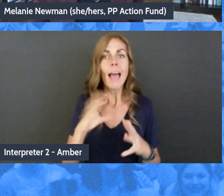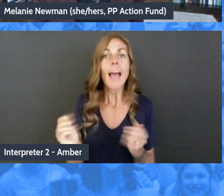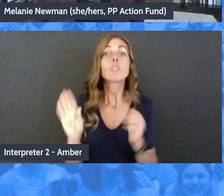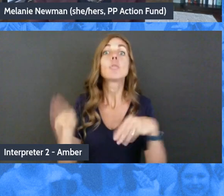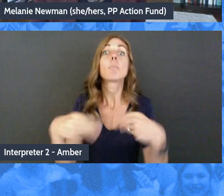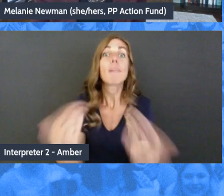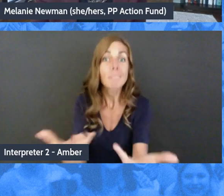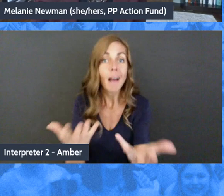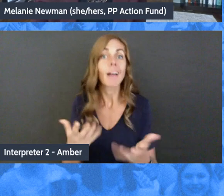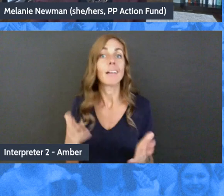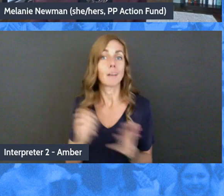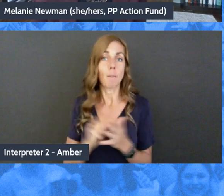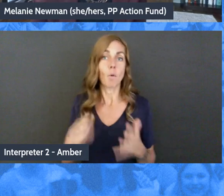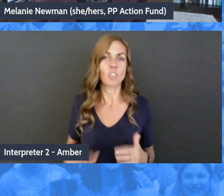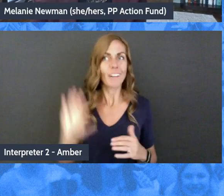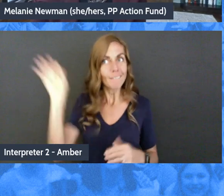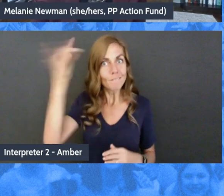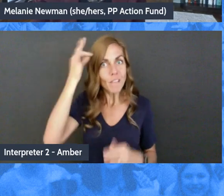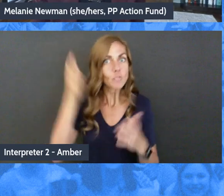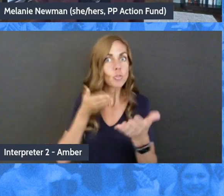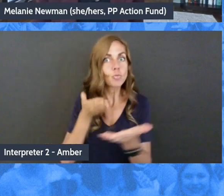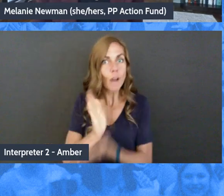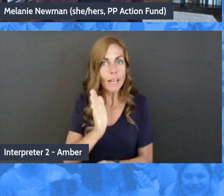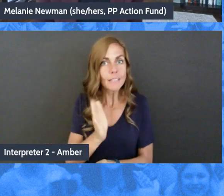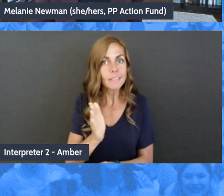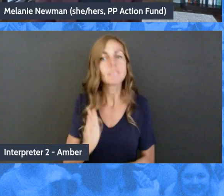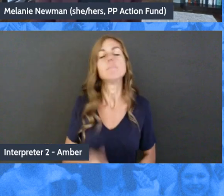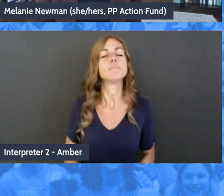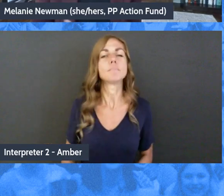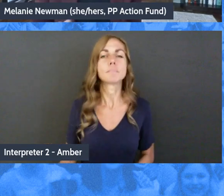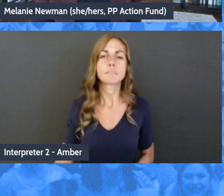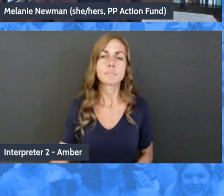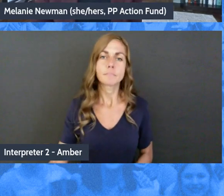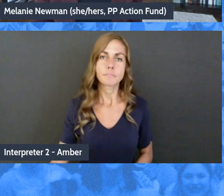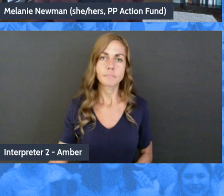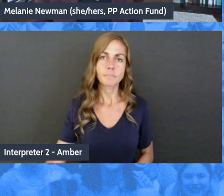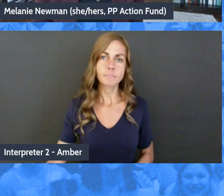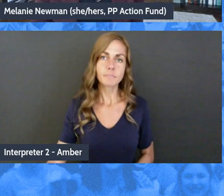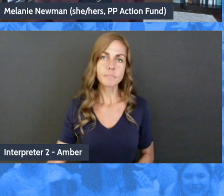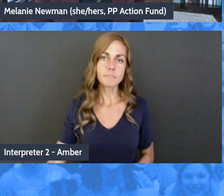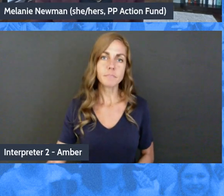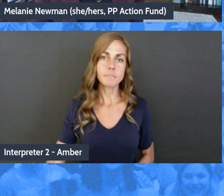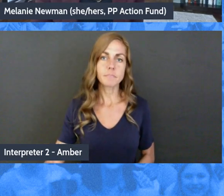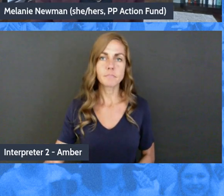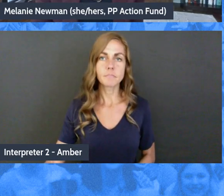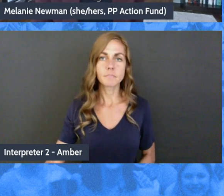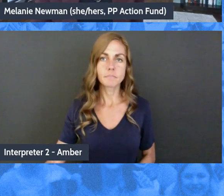a federal right to access and provide abortion. Some other things that we know are critical